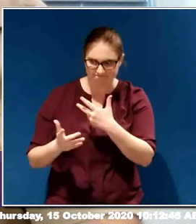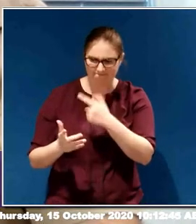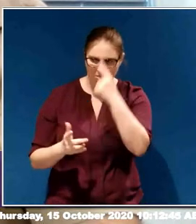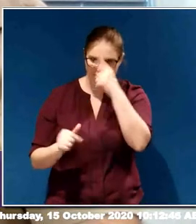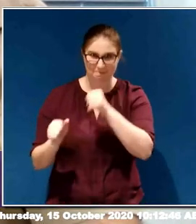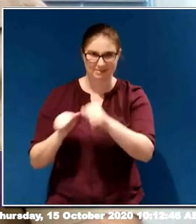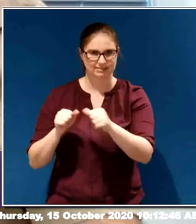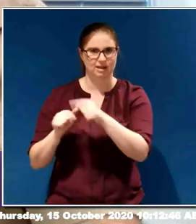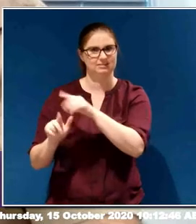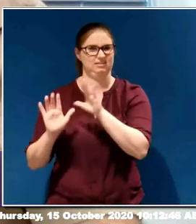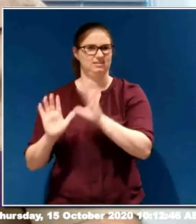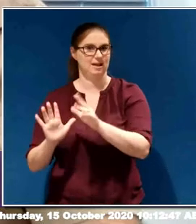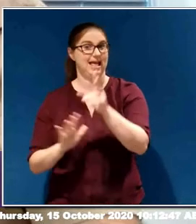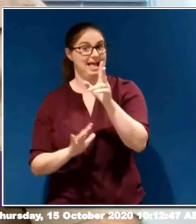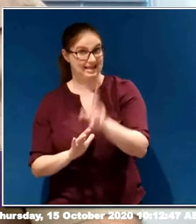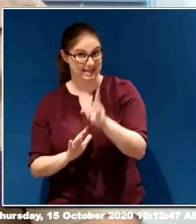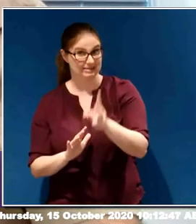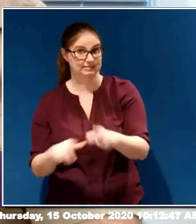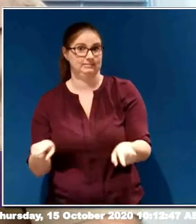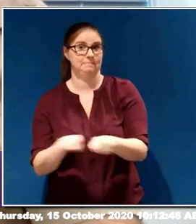And he had a new teacher this time?